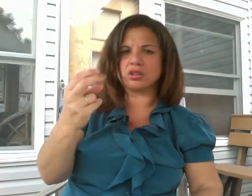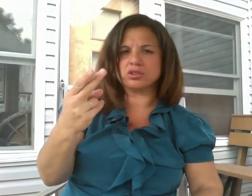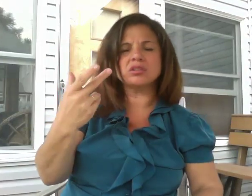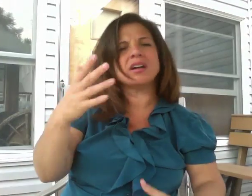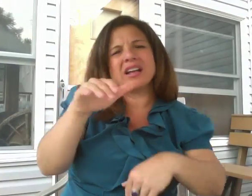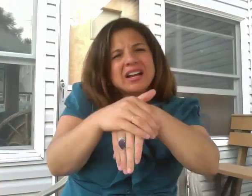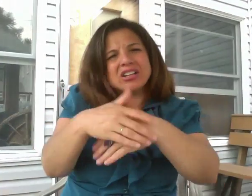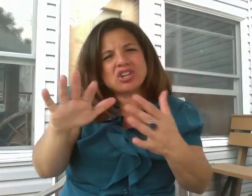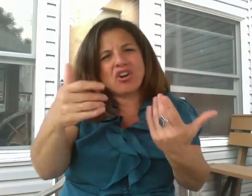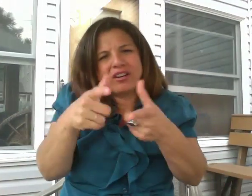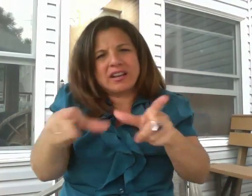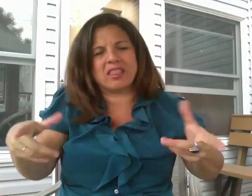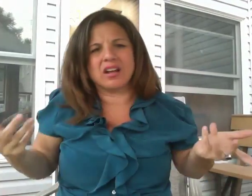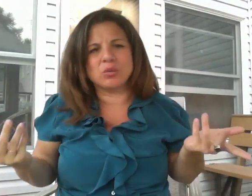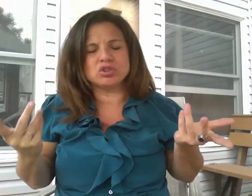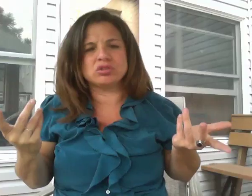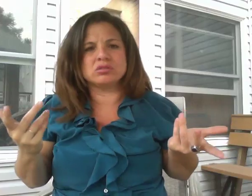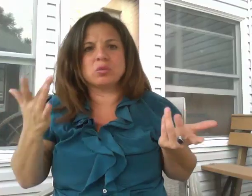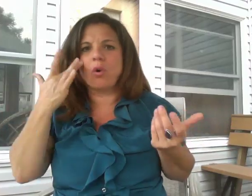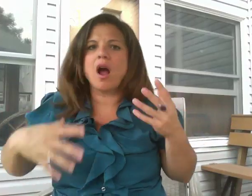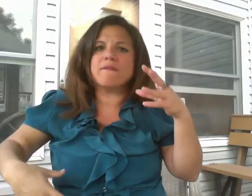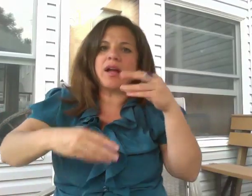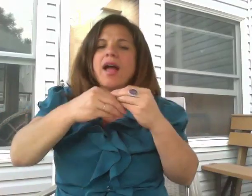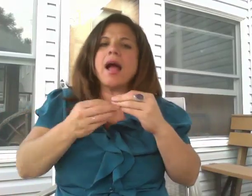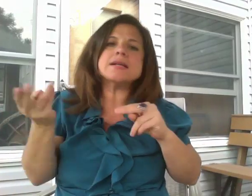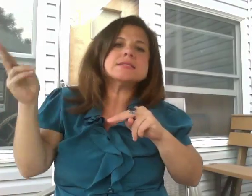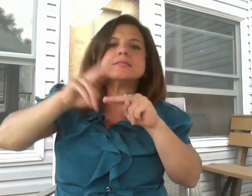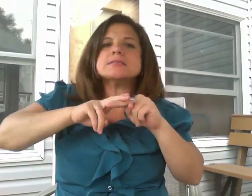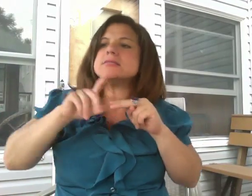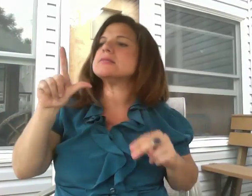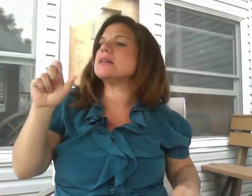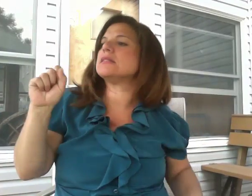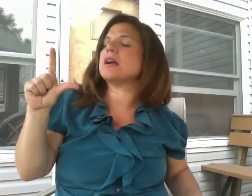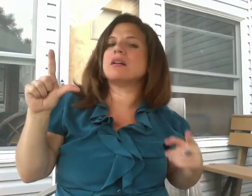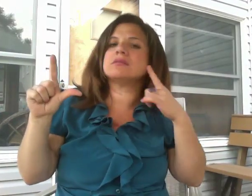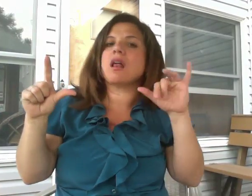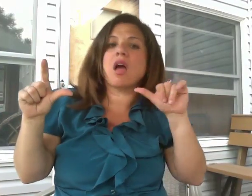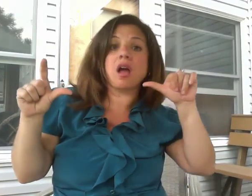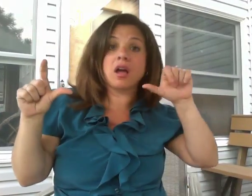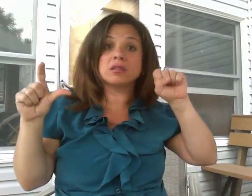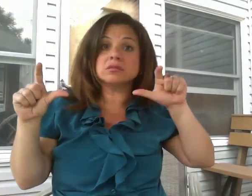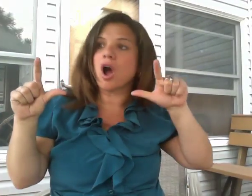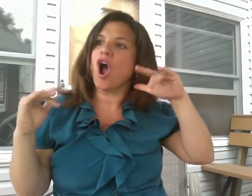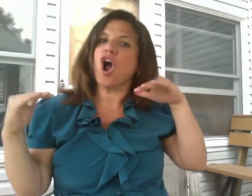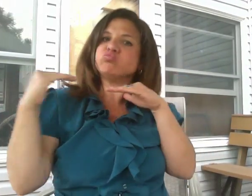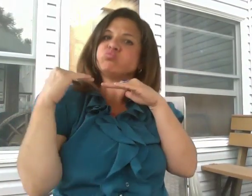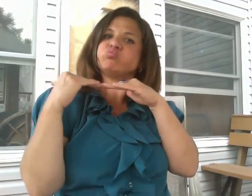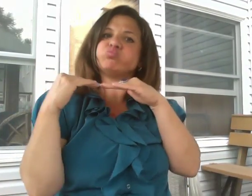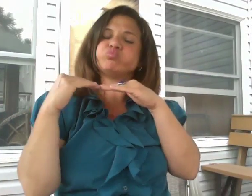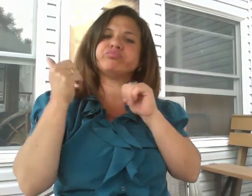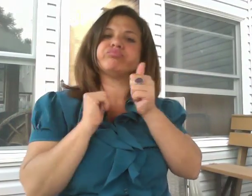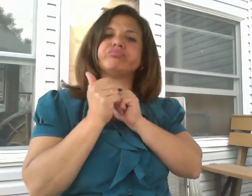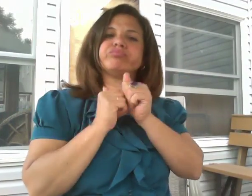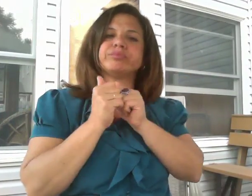English is already a language. Why do we have to add LSL? It sounded like since ASL is there, it is trying to be in the same plane as ASL.